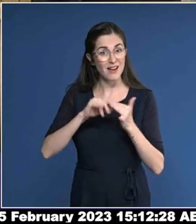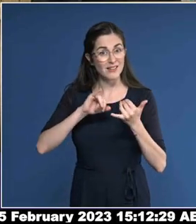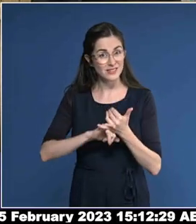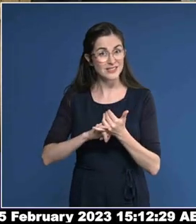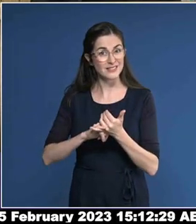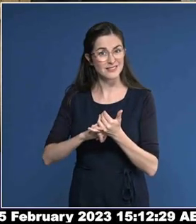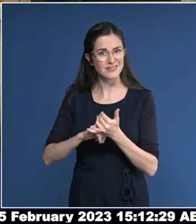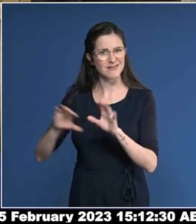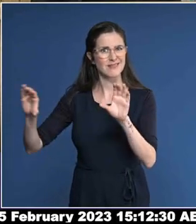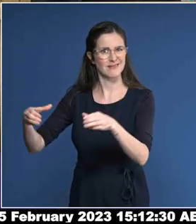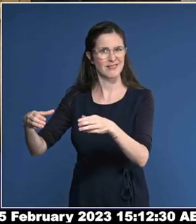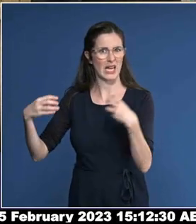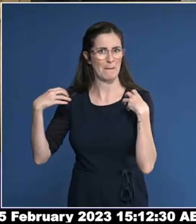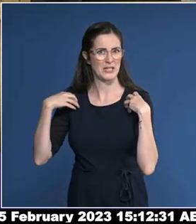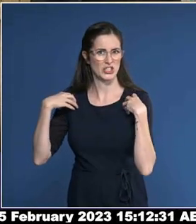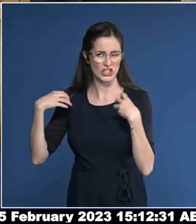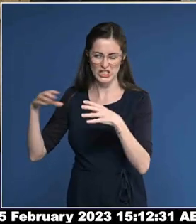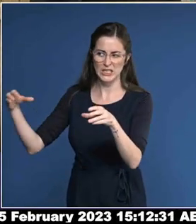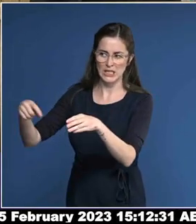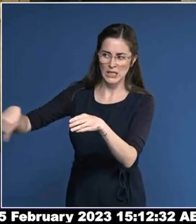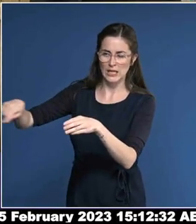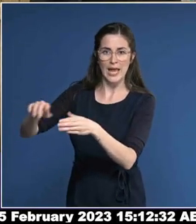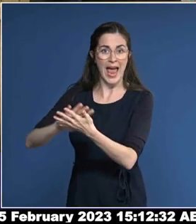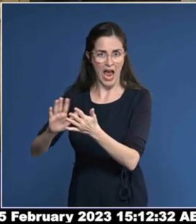inception and where it sort of currently sits now, I think it is a regulator.